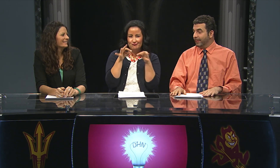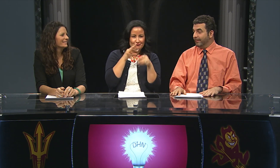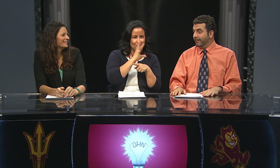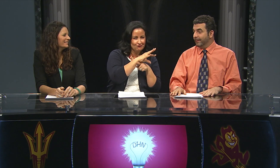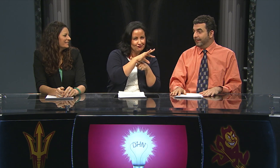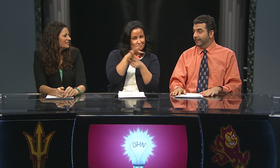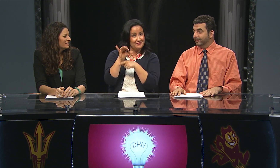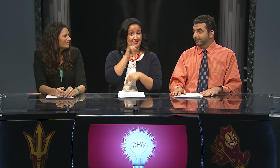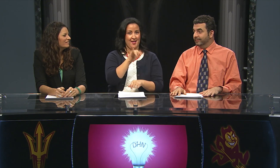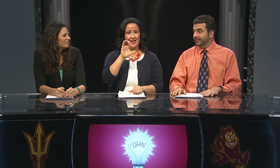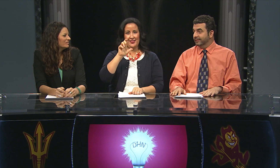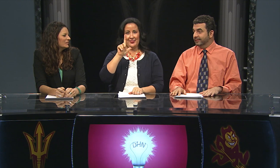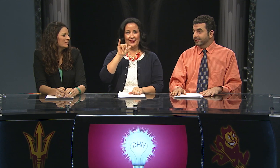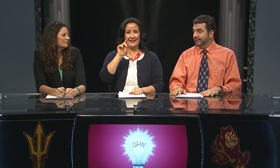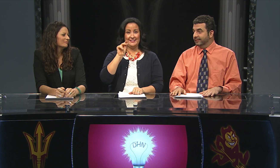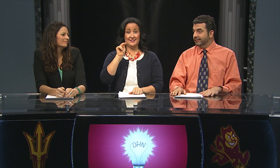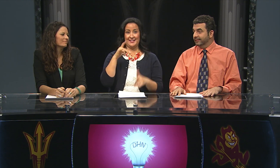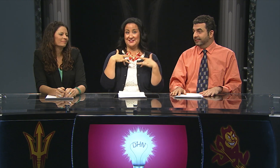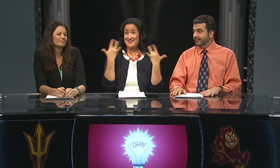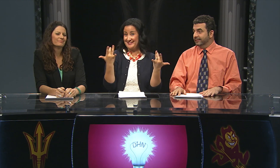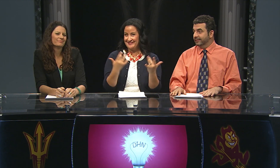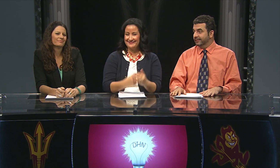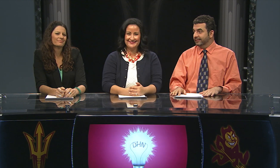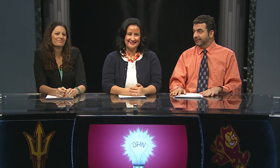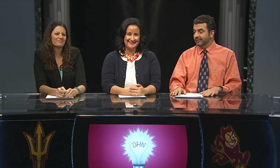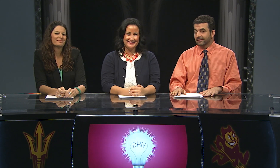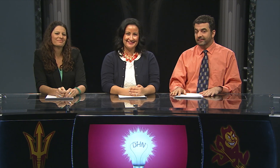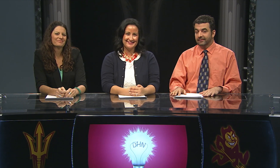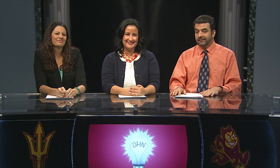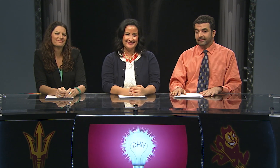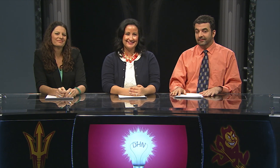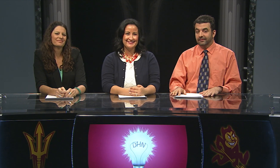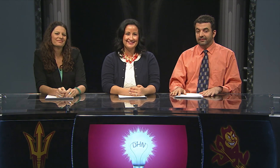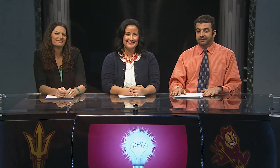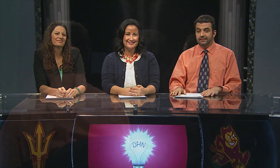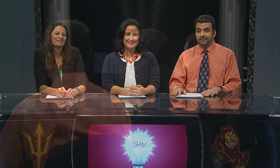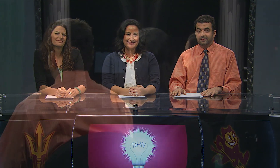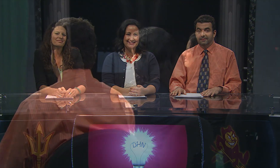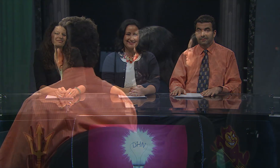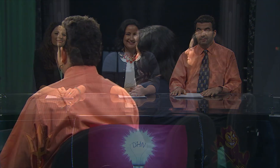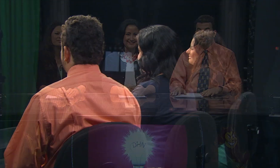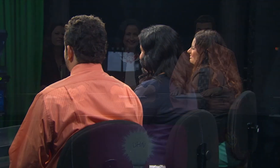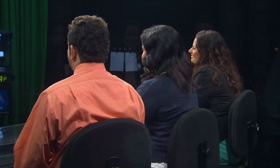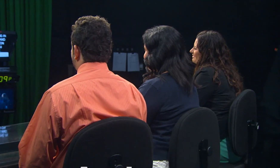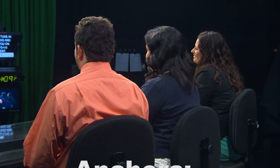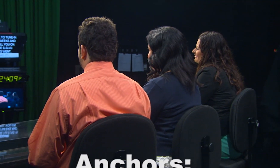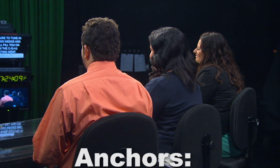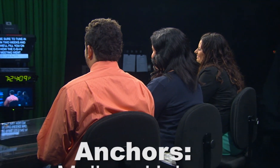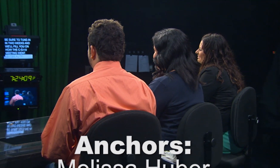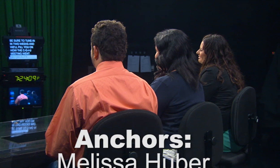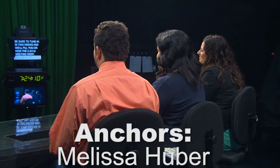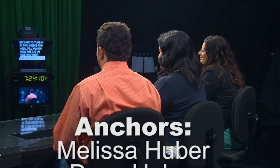FILL YOU ON HOW THE C-G-I-U MEETING WENT.